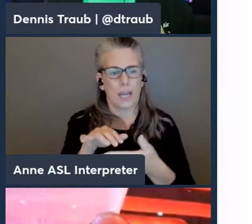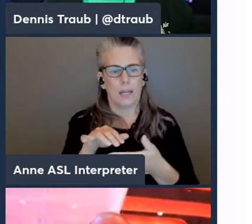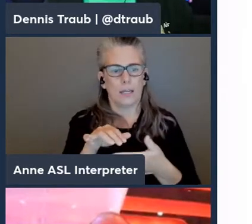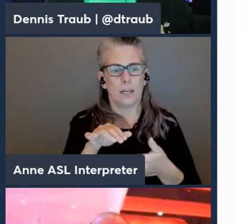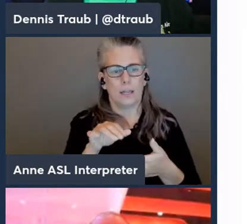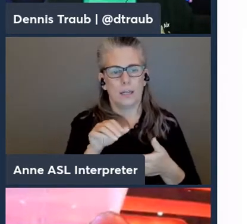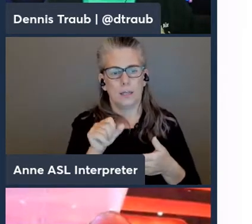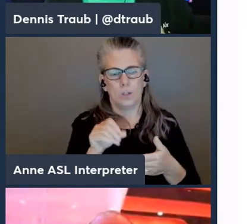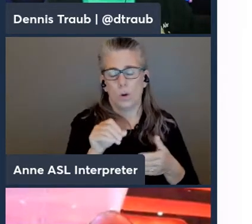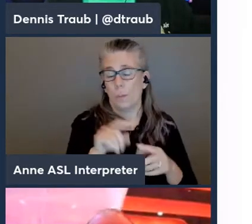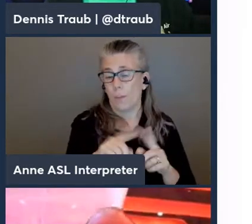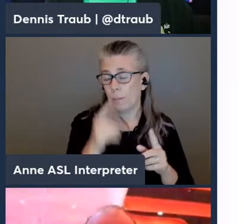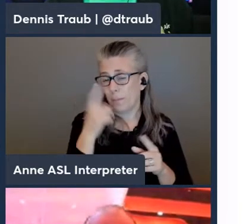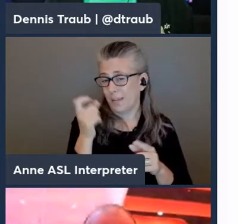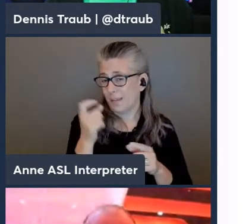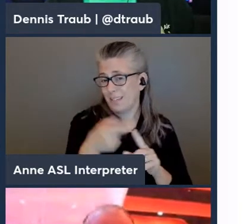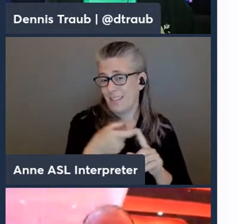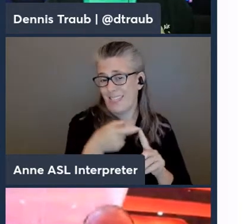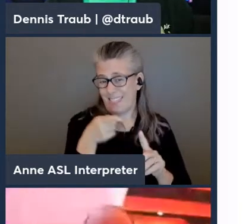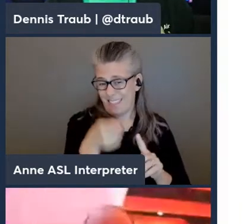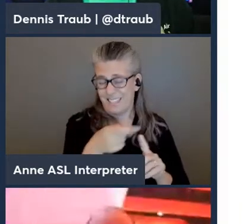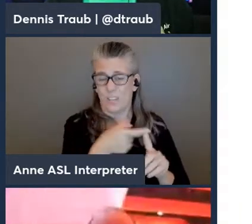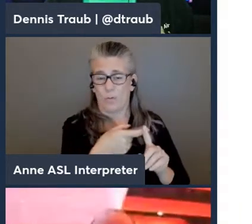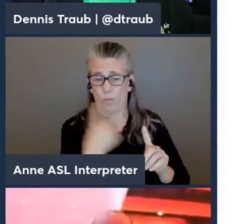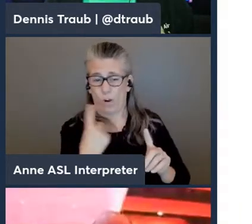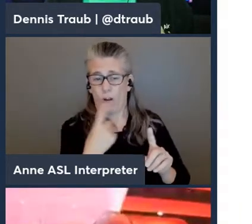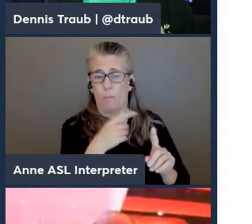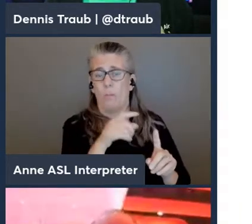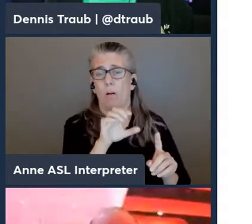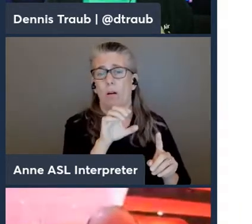will sort of prioritize any secrets that we find.